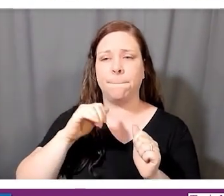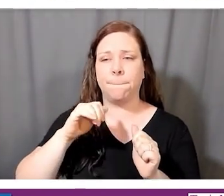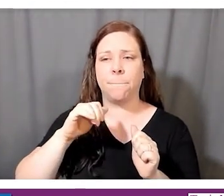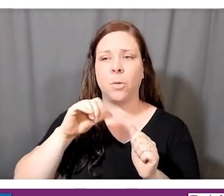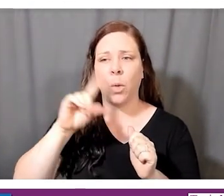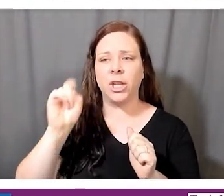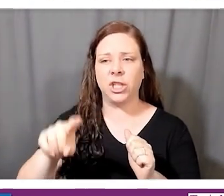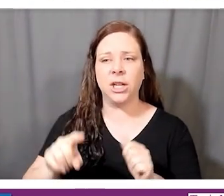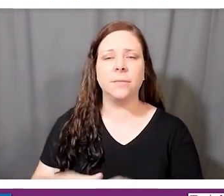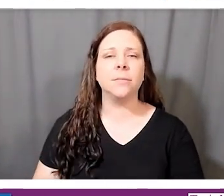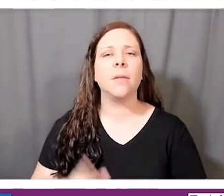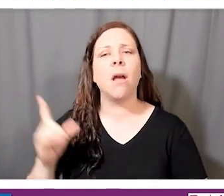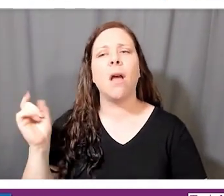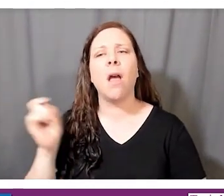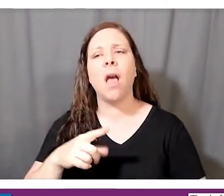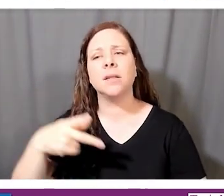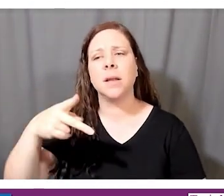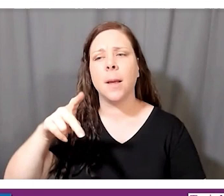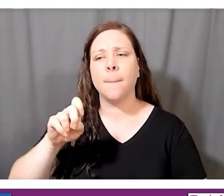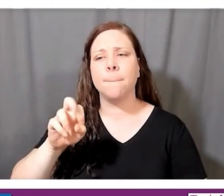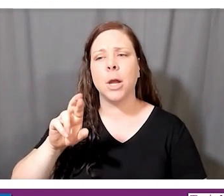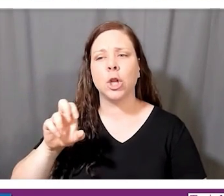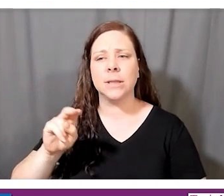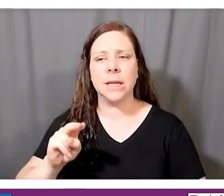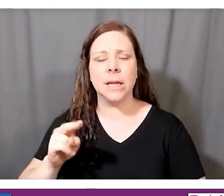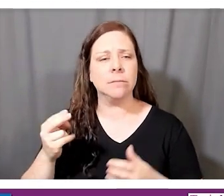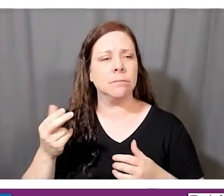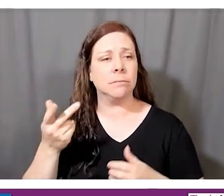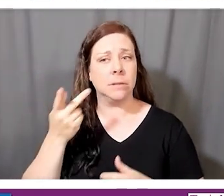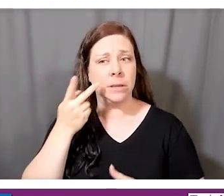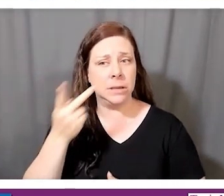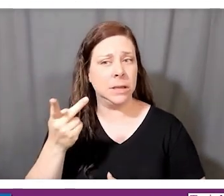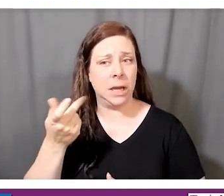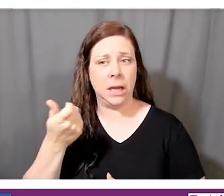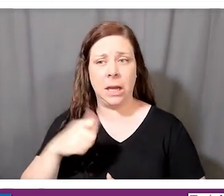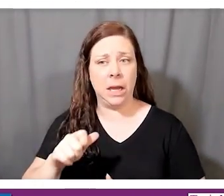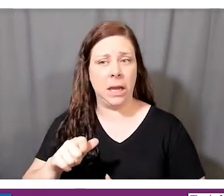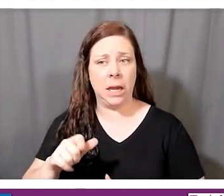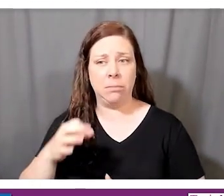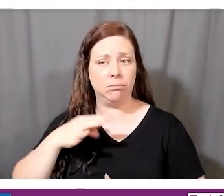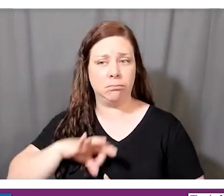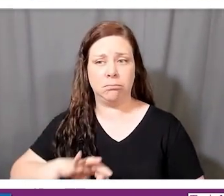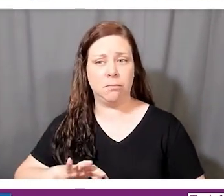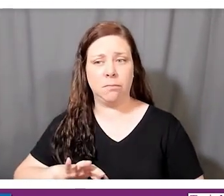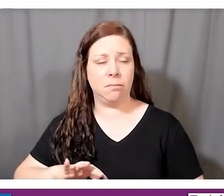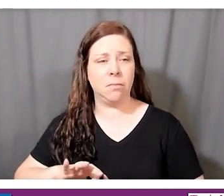He asks, is Pearson seeing any returns via adoption numbers in the largest U.S. textbook markets?